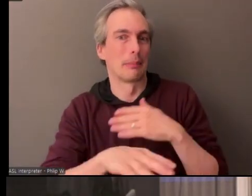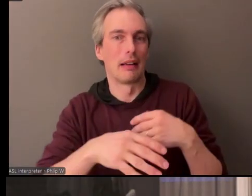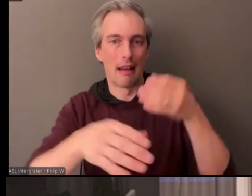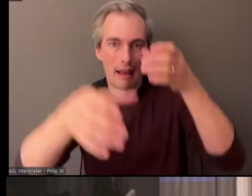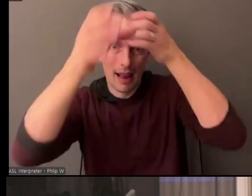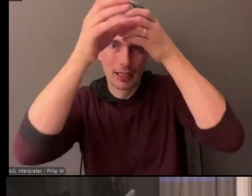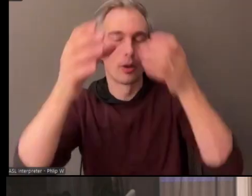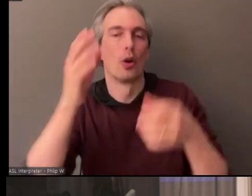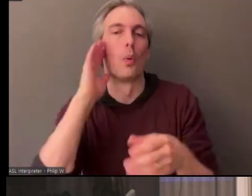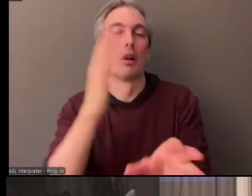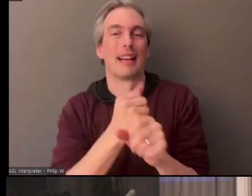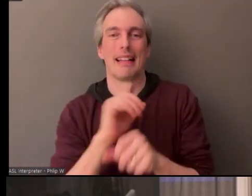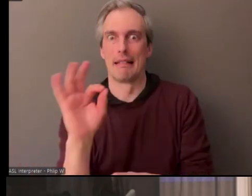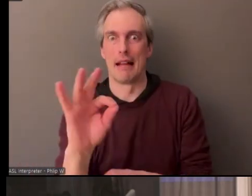Let's pick some acceptance criteria.